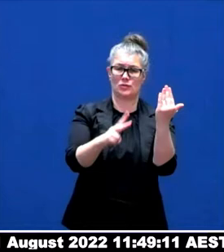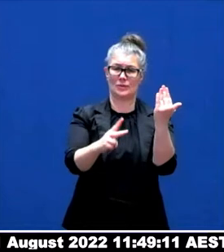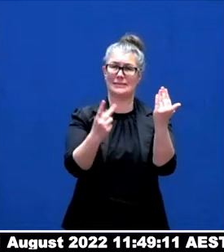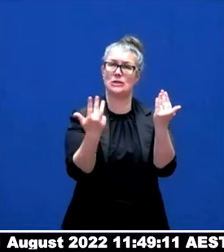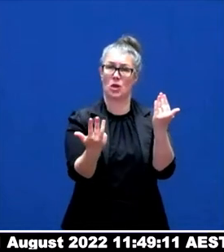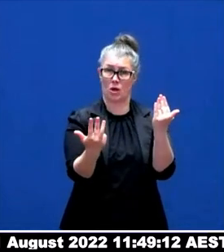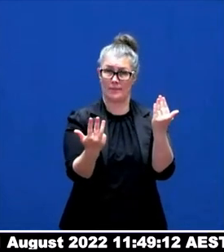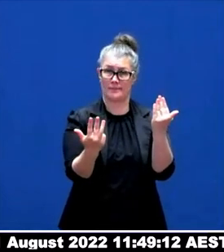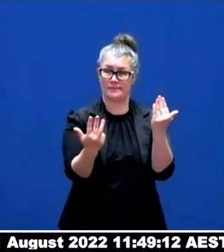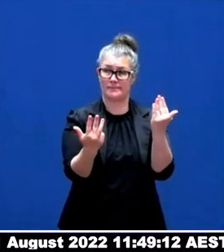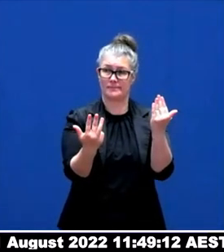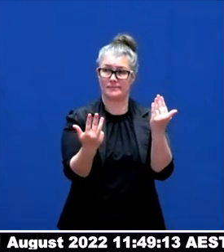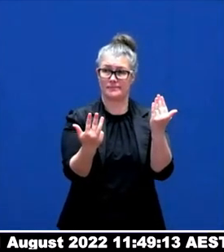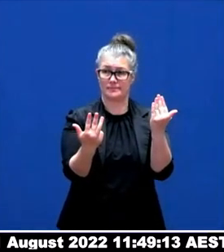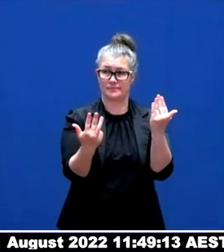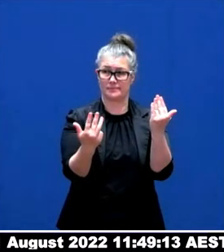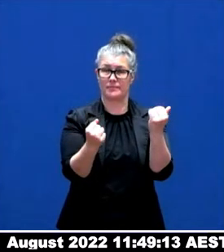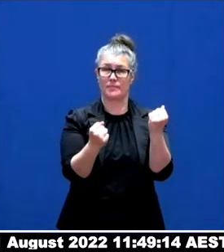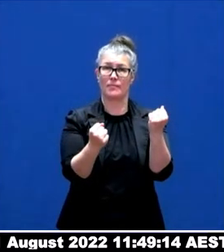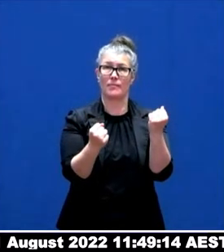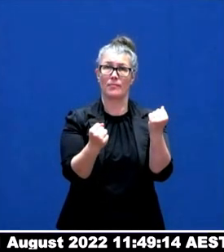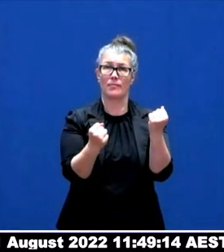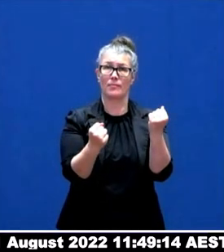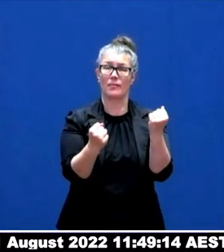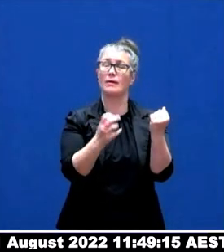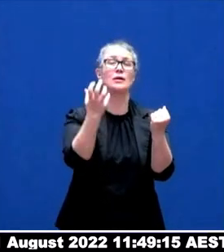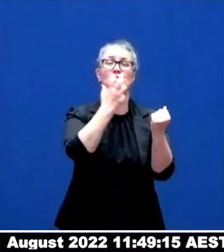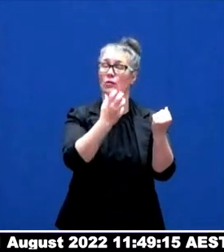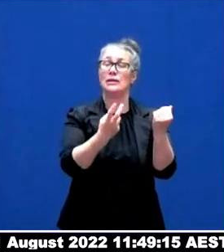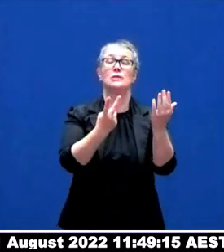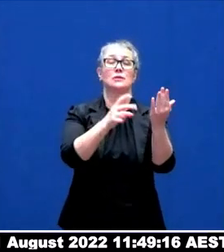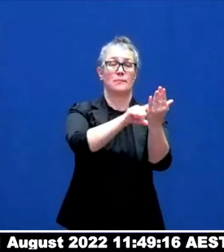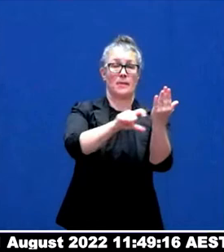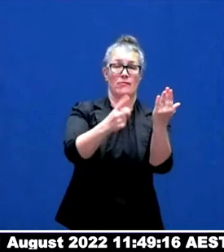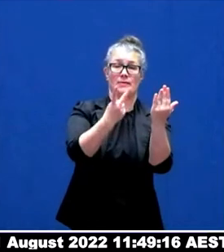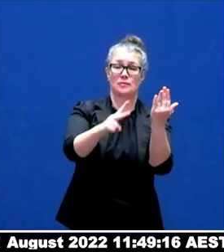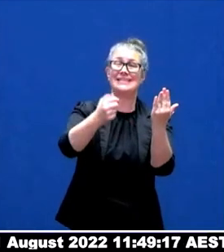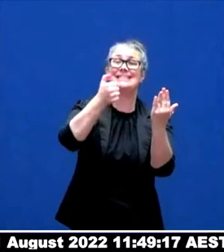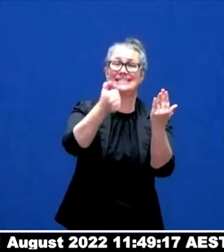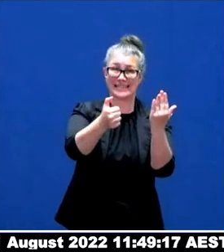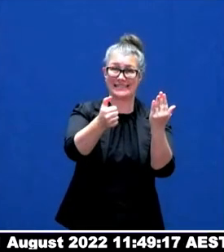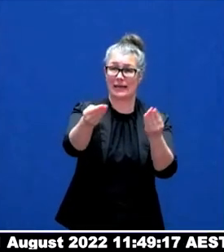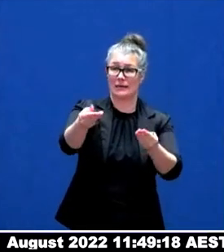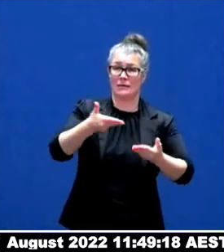right? Which came in - sorry, 26, that was brought to the Royal Commission's attention